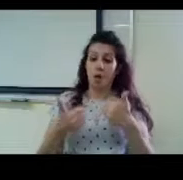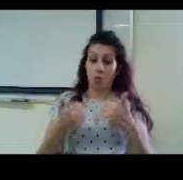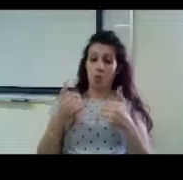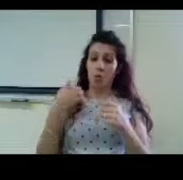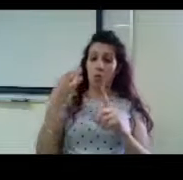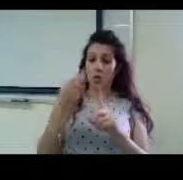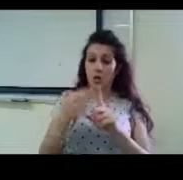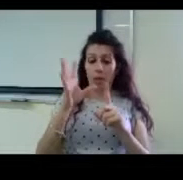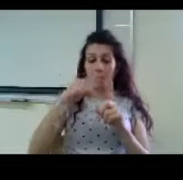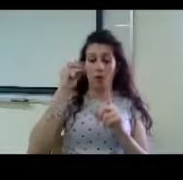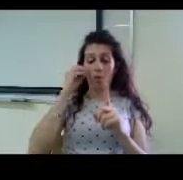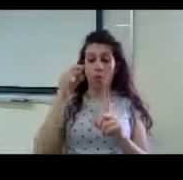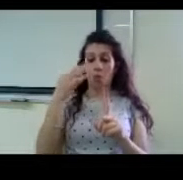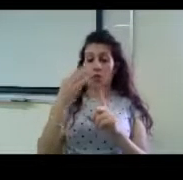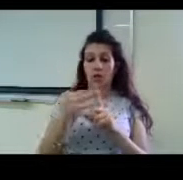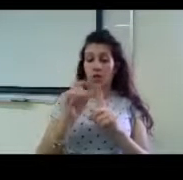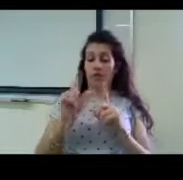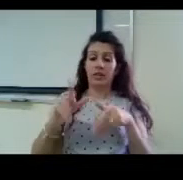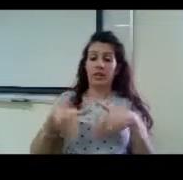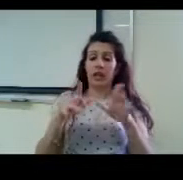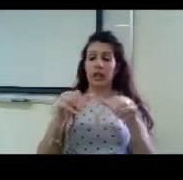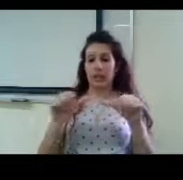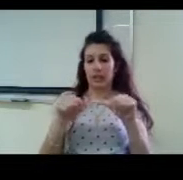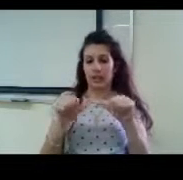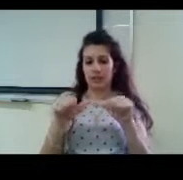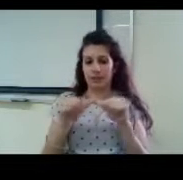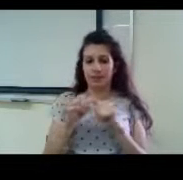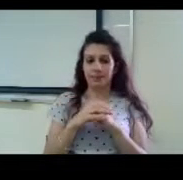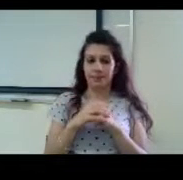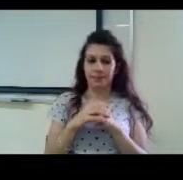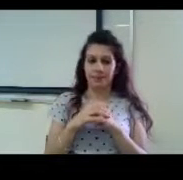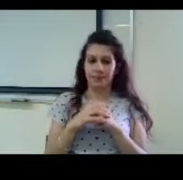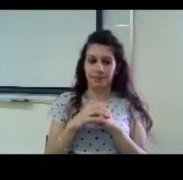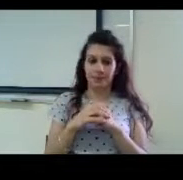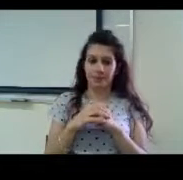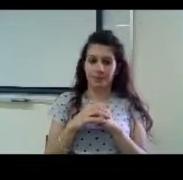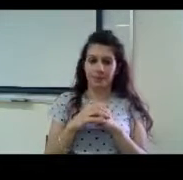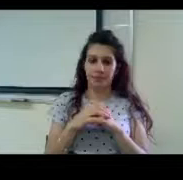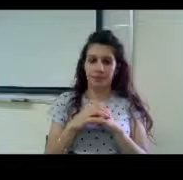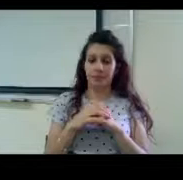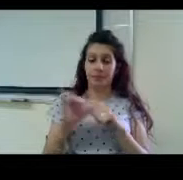some connectivity issues especially inside camps and also in some urban